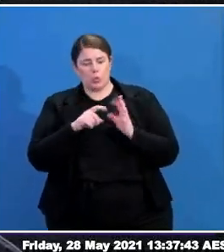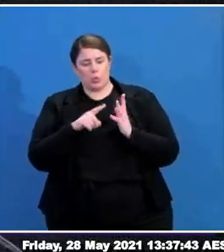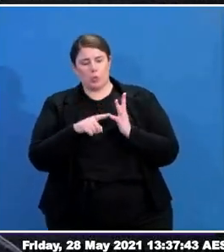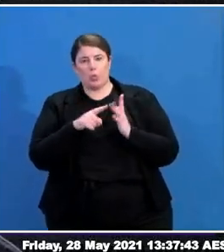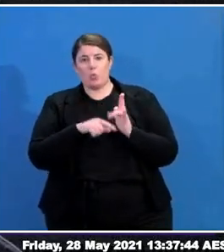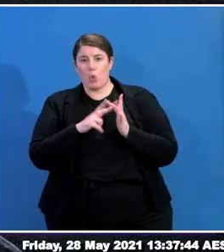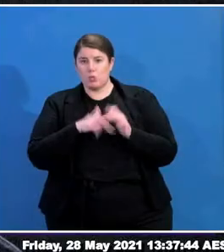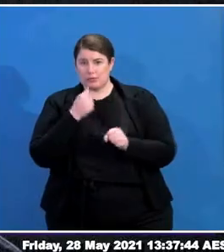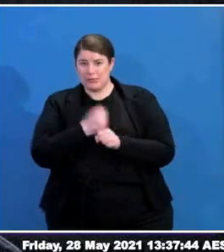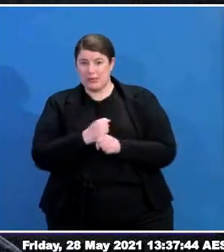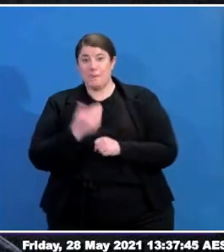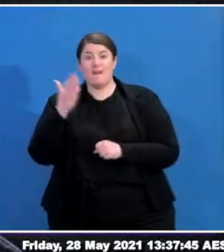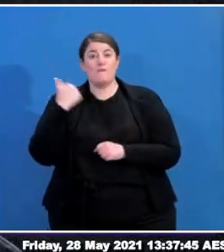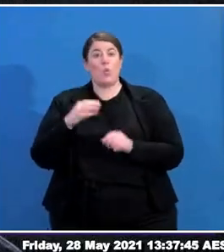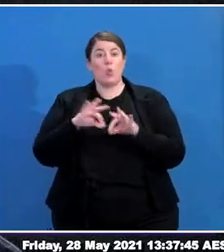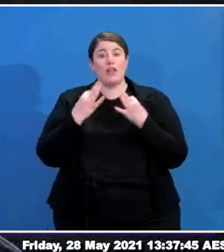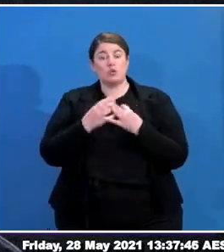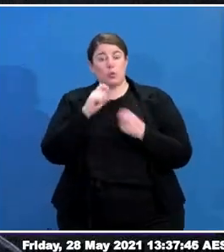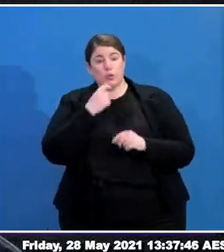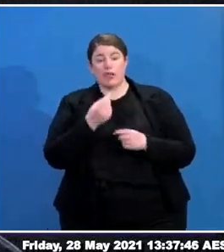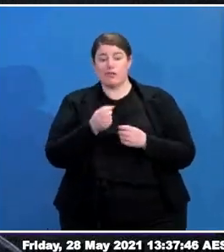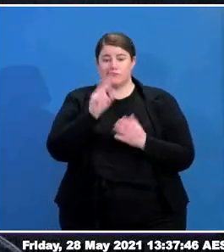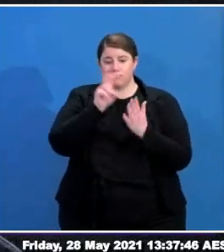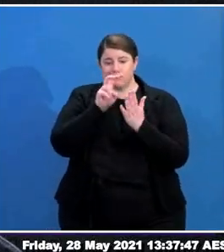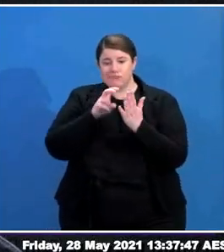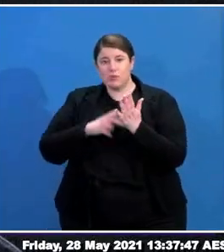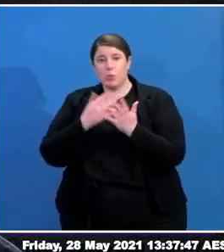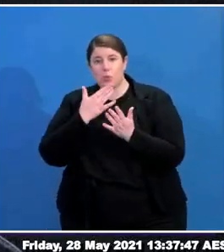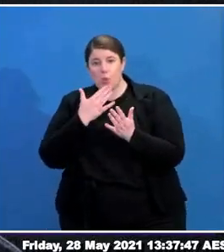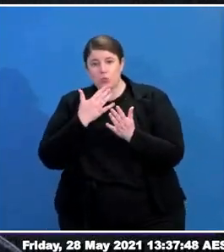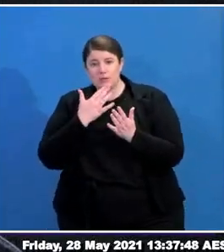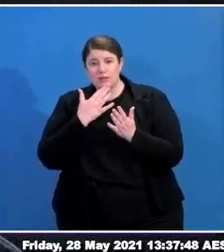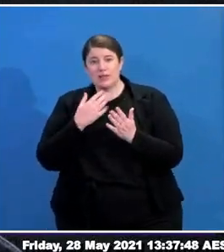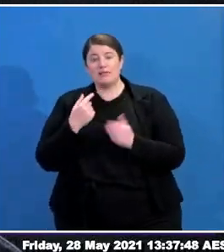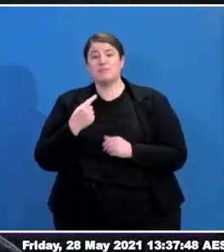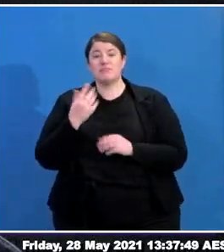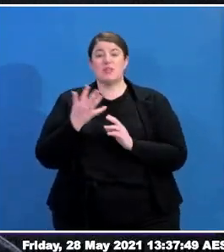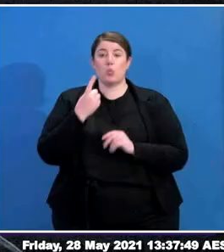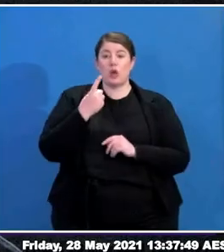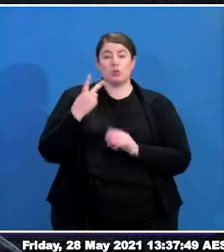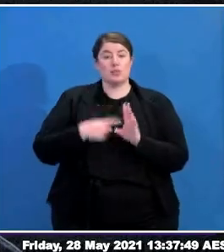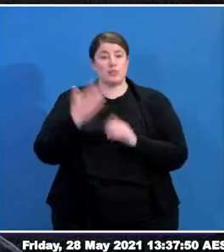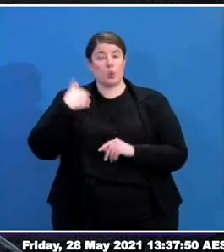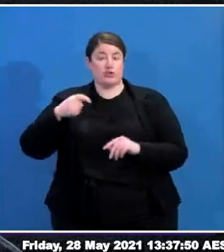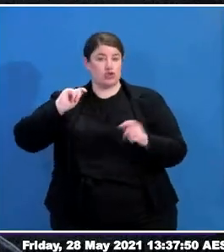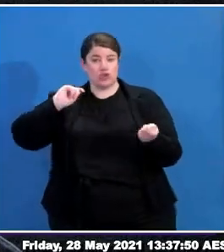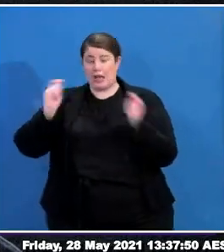would quote how much it would cost. We unpacked that about 12 or 18 months ago as part of our reforms, and now we do